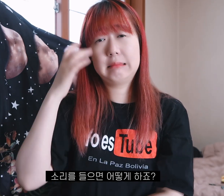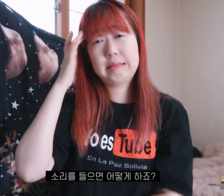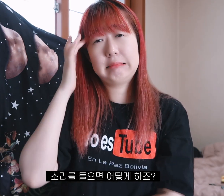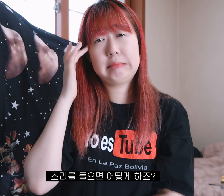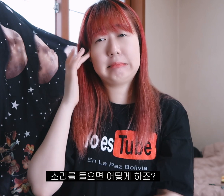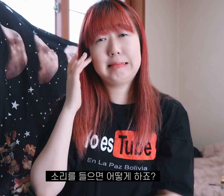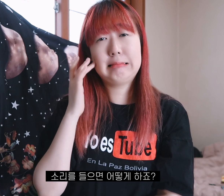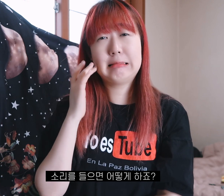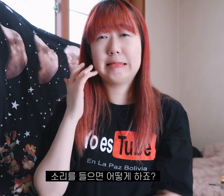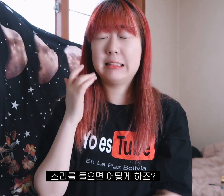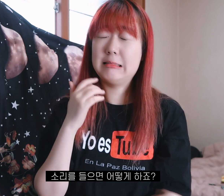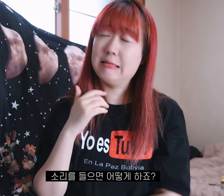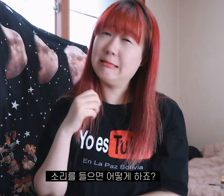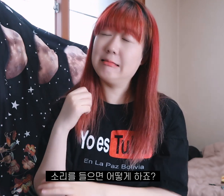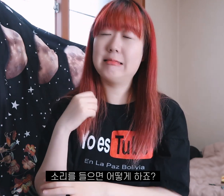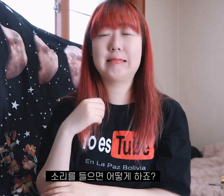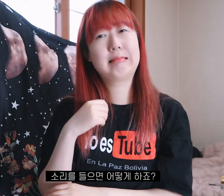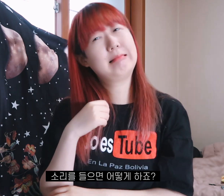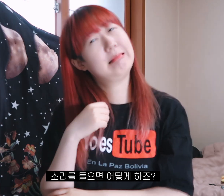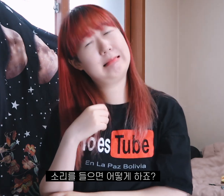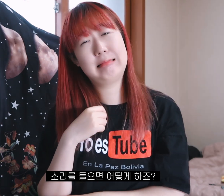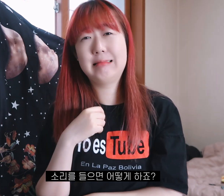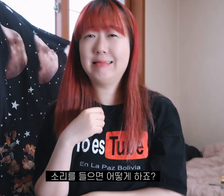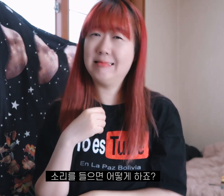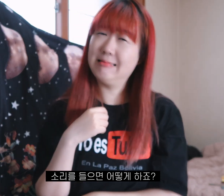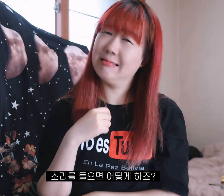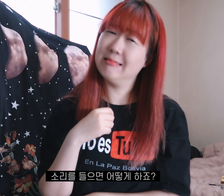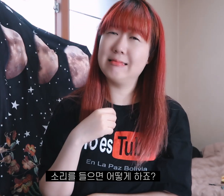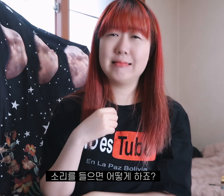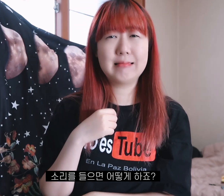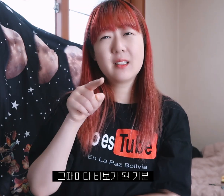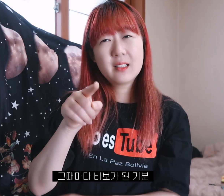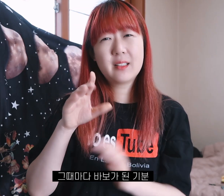when you are an adult?